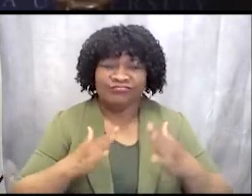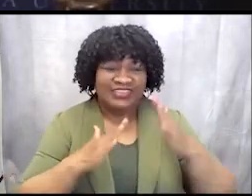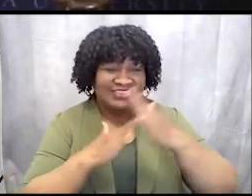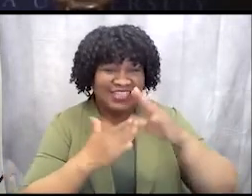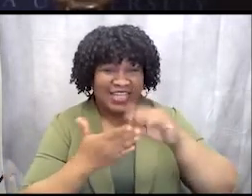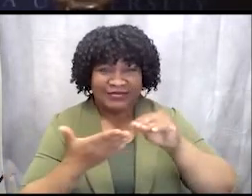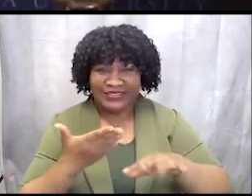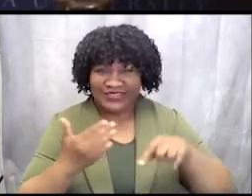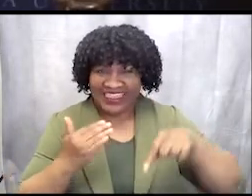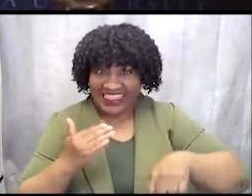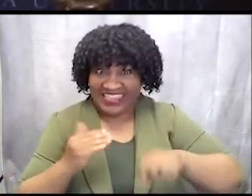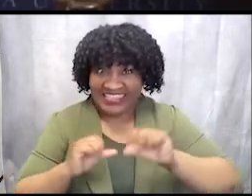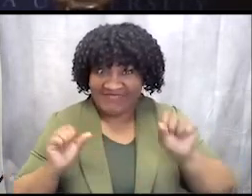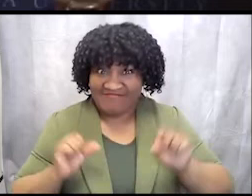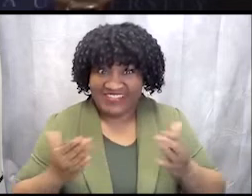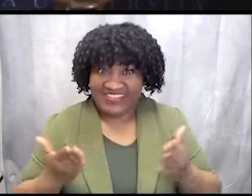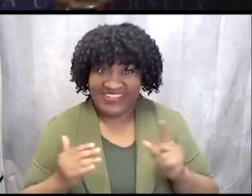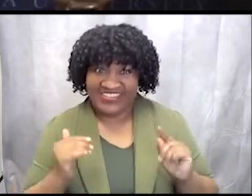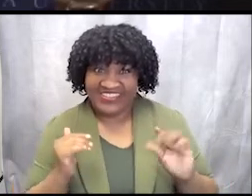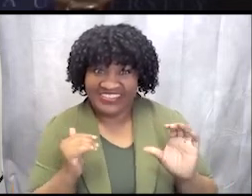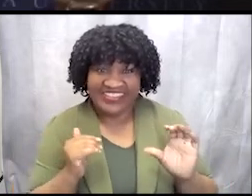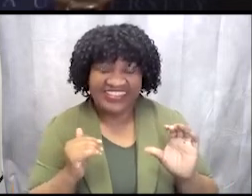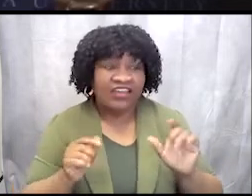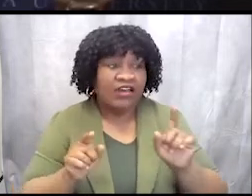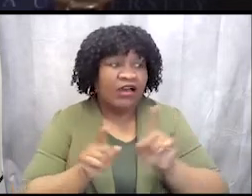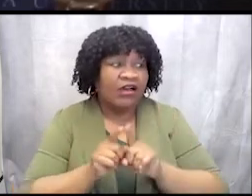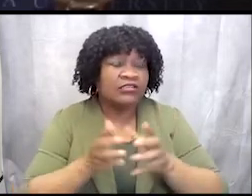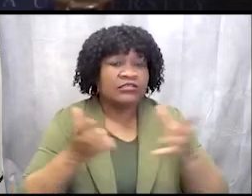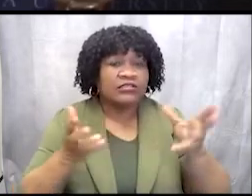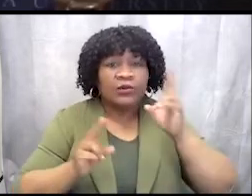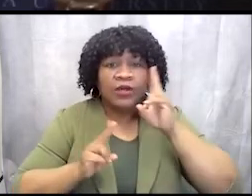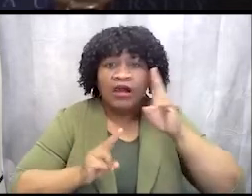just this semester. And of course, we're tremendously honored to be working